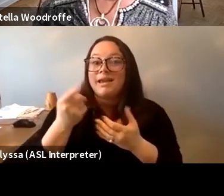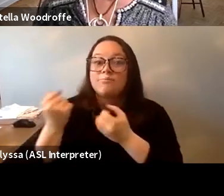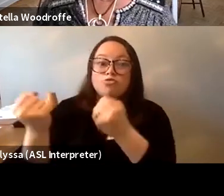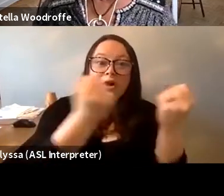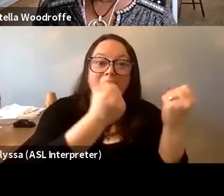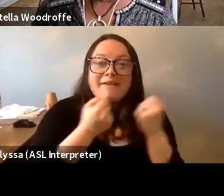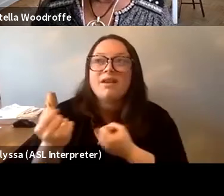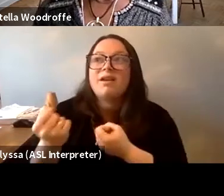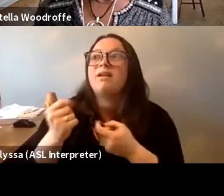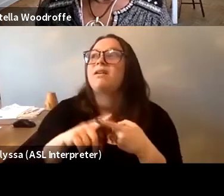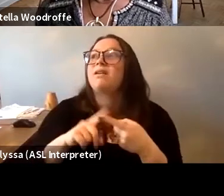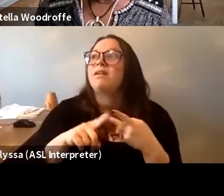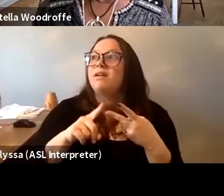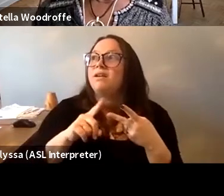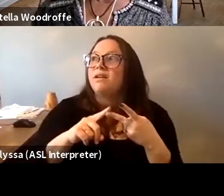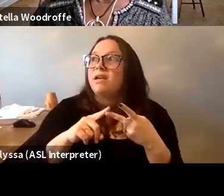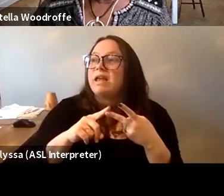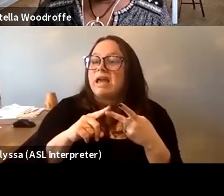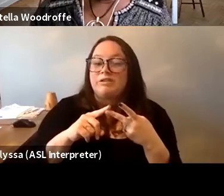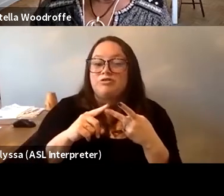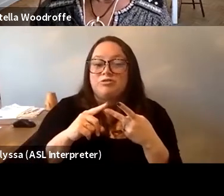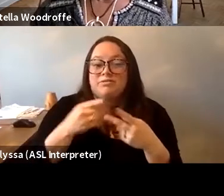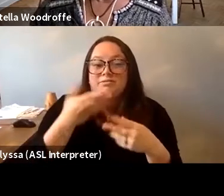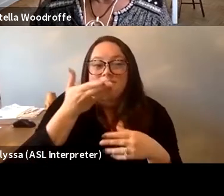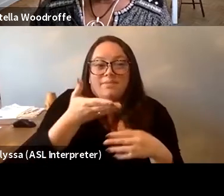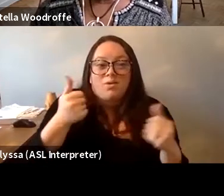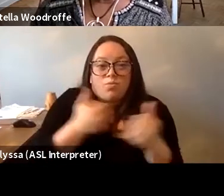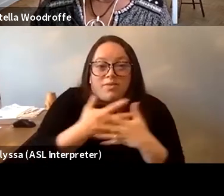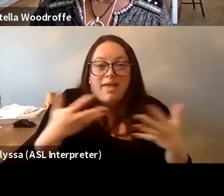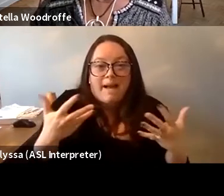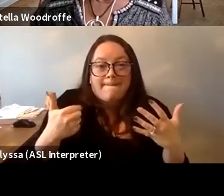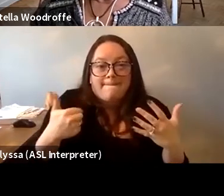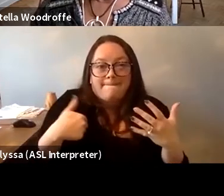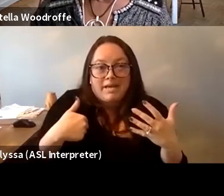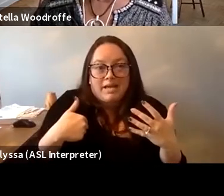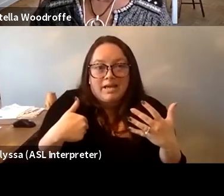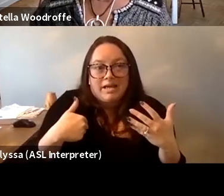fear of God in me because I imagine him being stopped, or